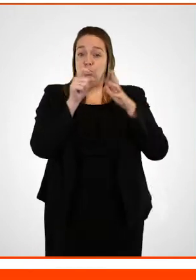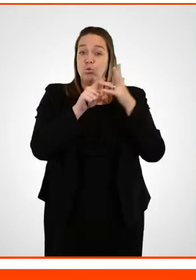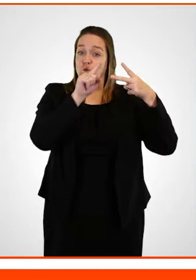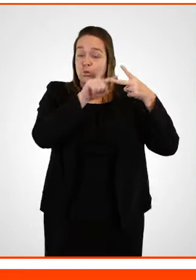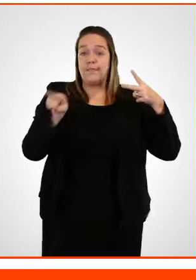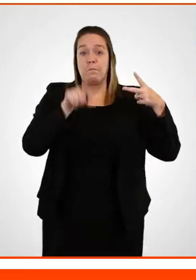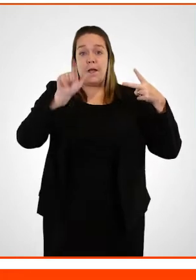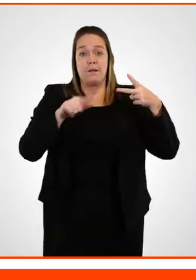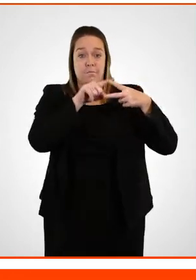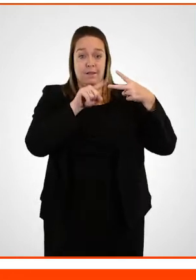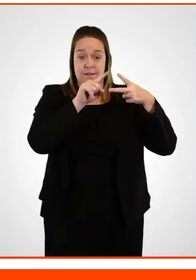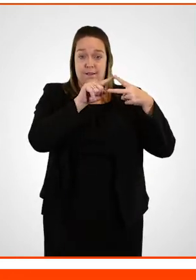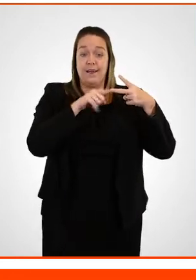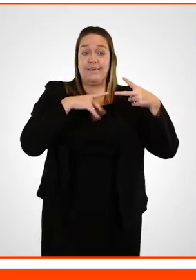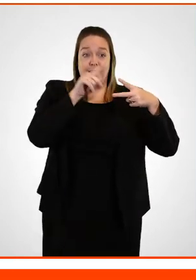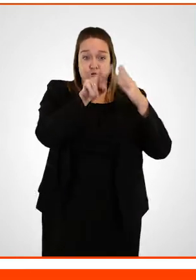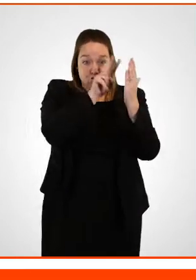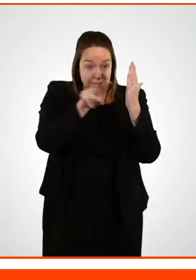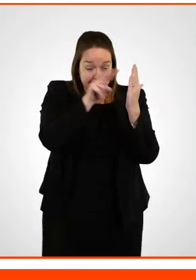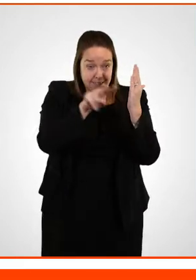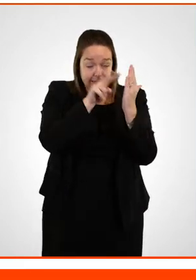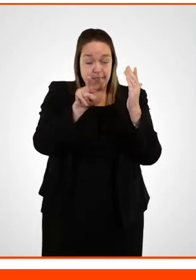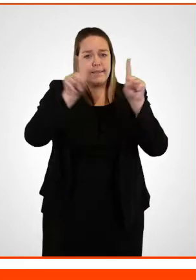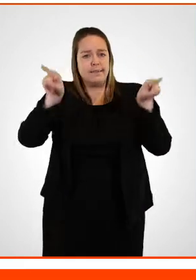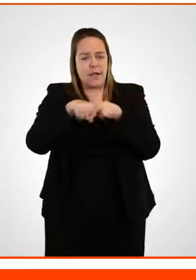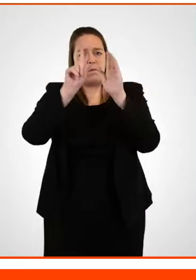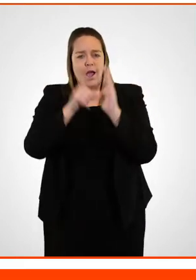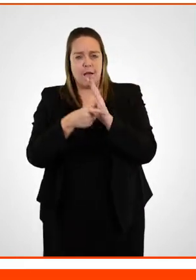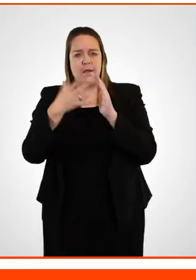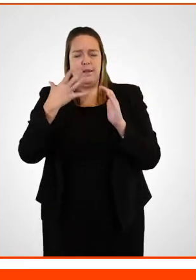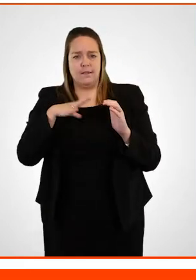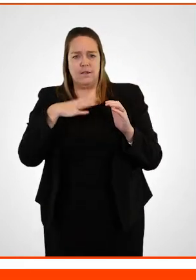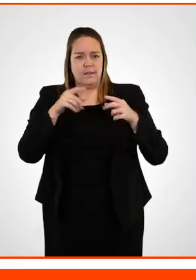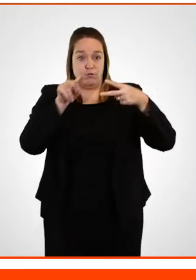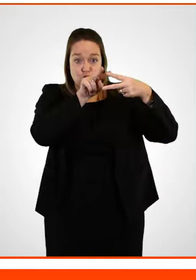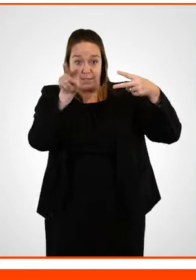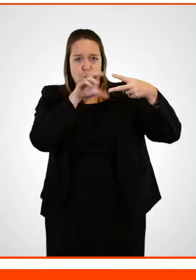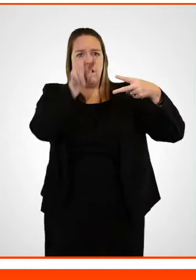and that is reading the captions at the same time as viewing what's going on.